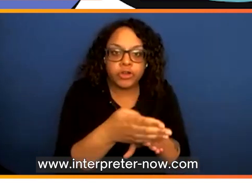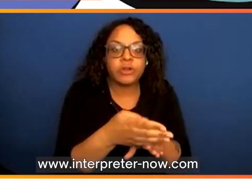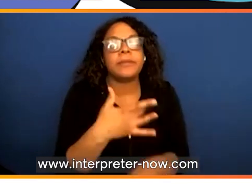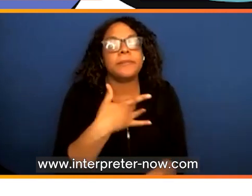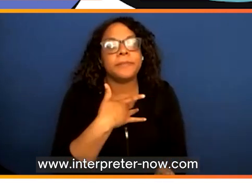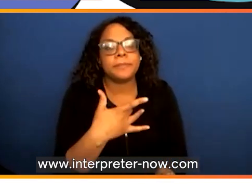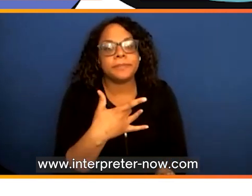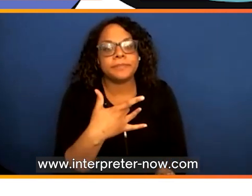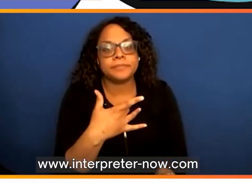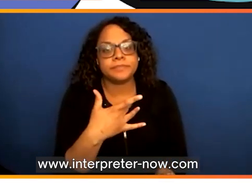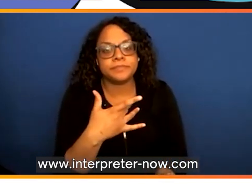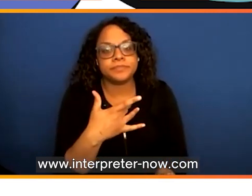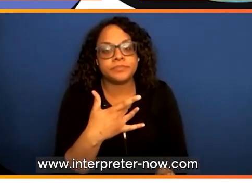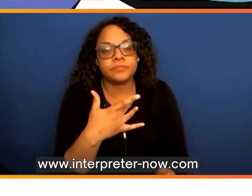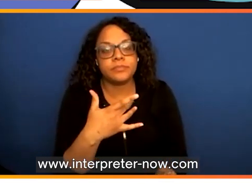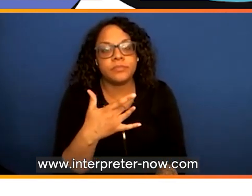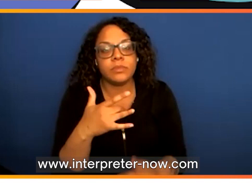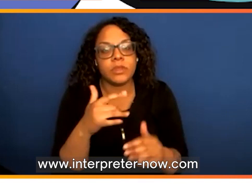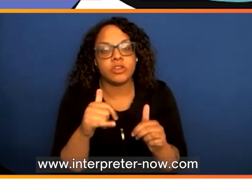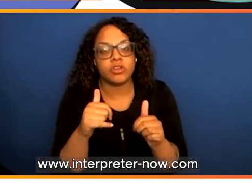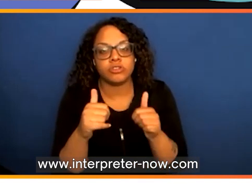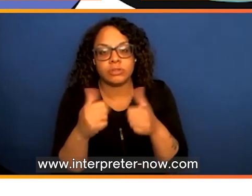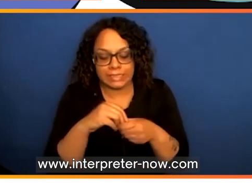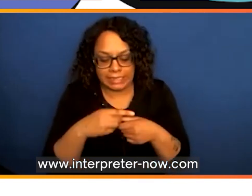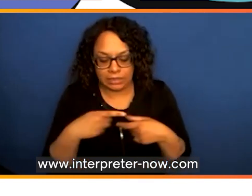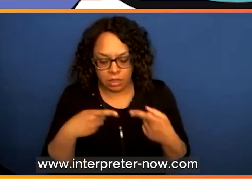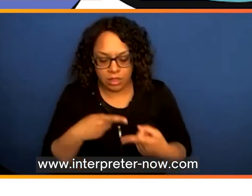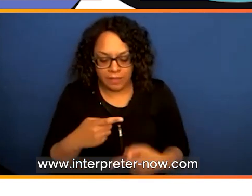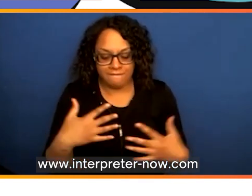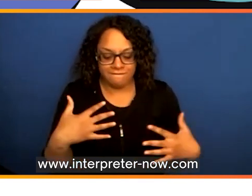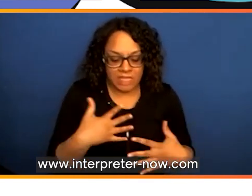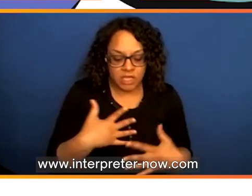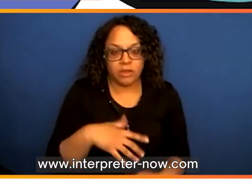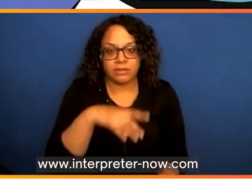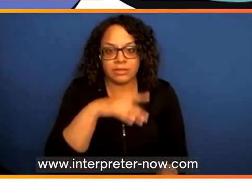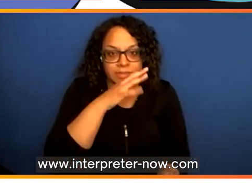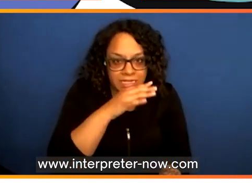or doing the wrong thing, or of not knowing what to do, or that there's this perceived